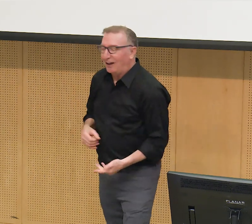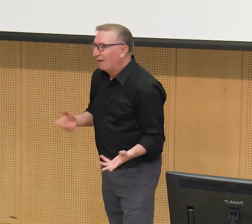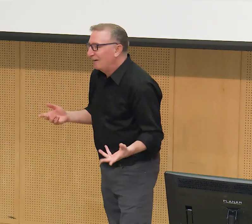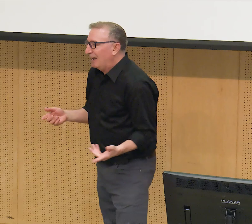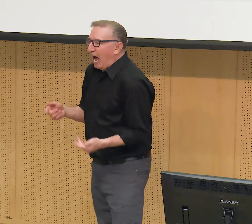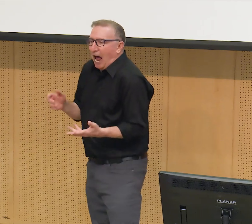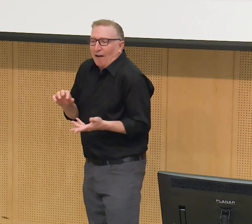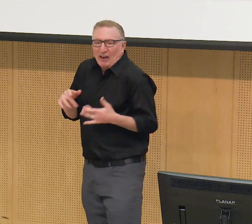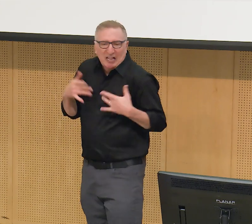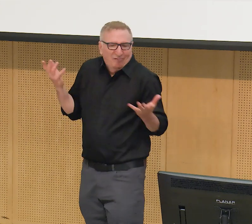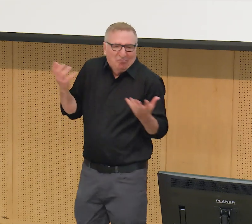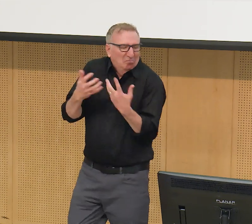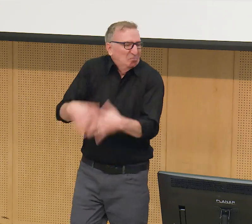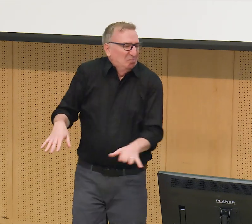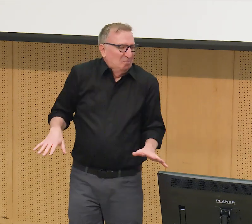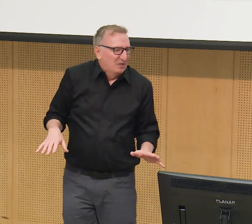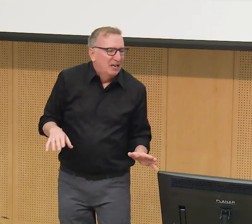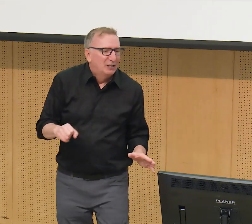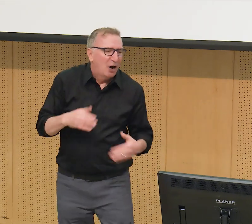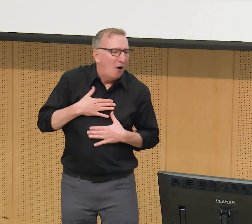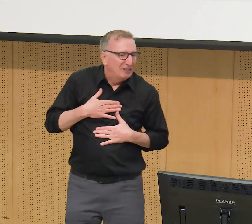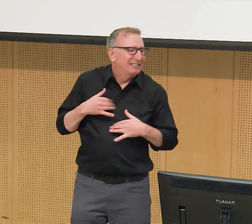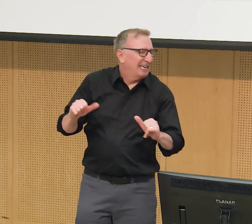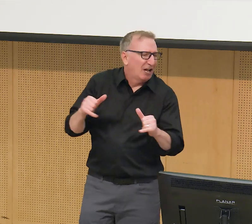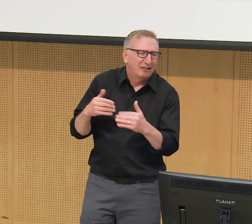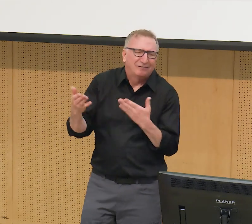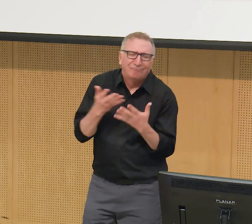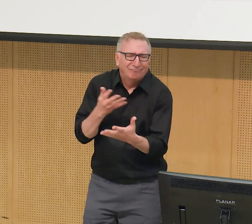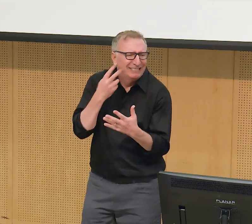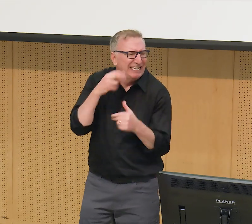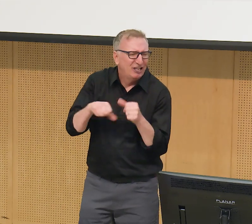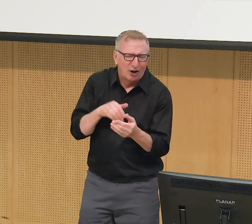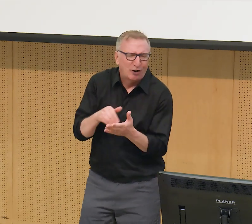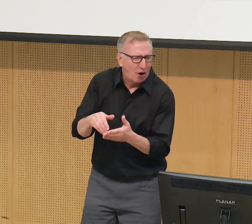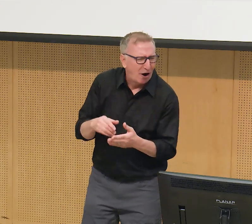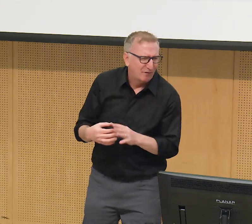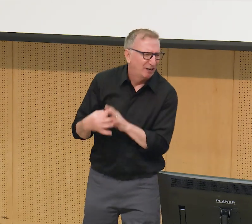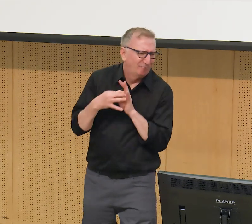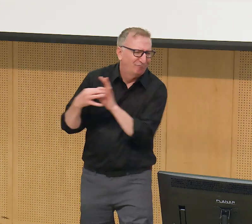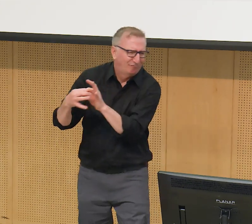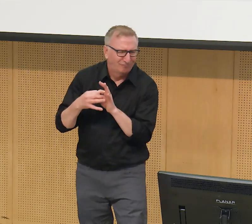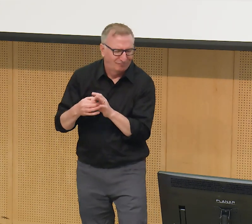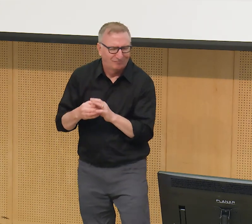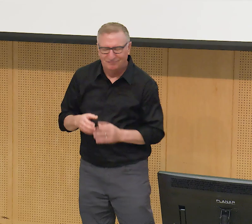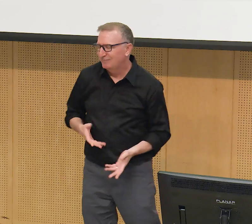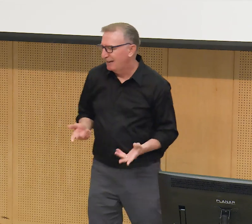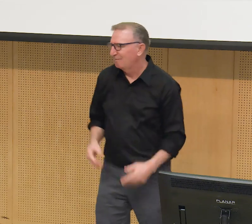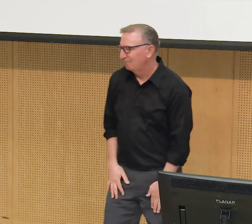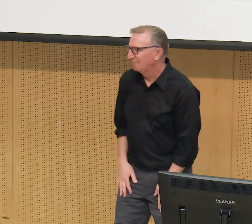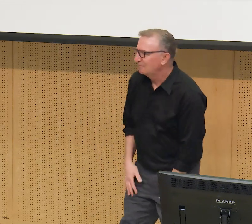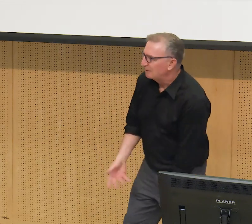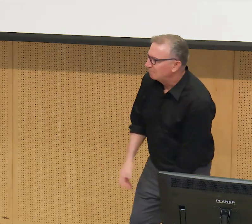I was always traveling. So, I'm in California, but I am still very close and connected with my family.